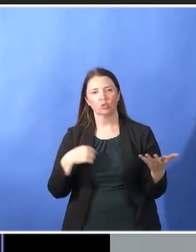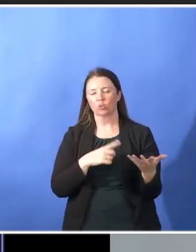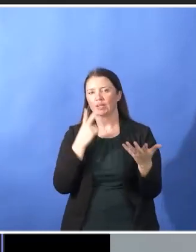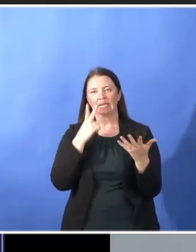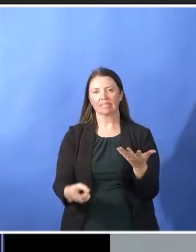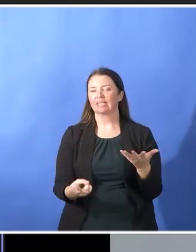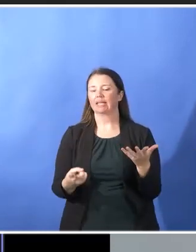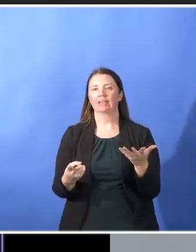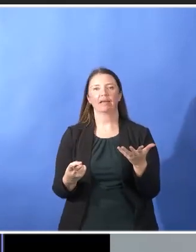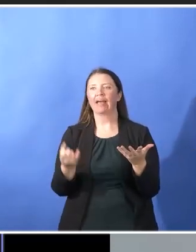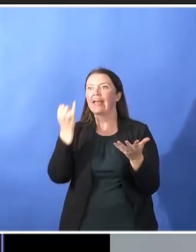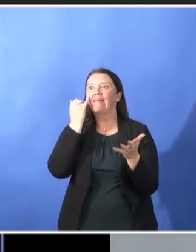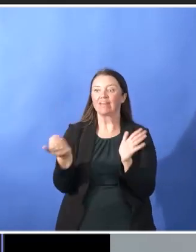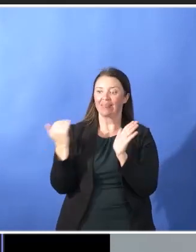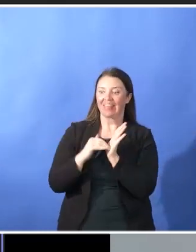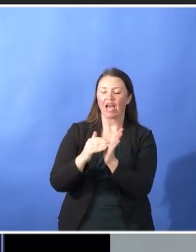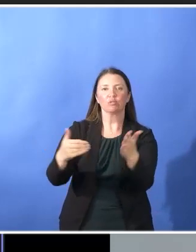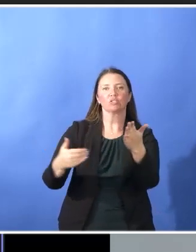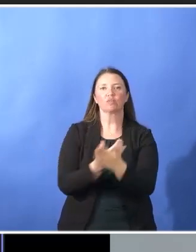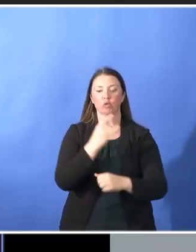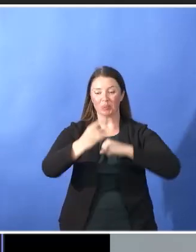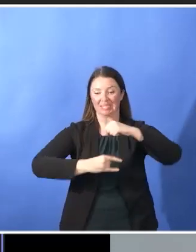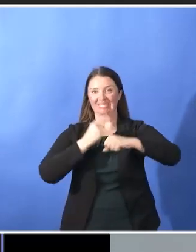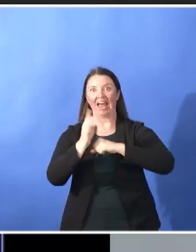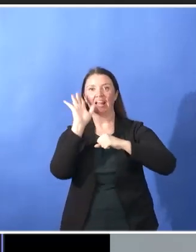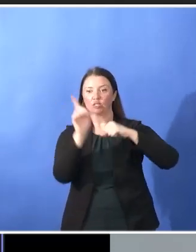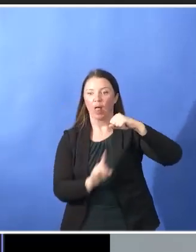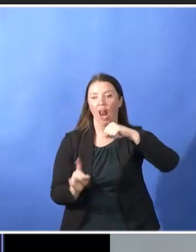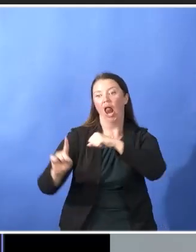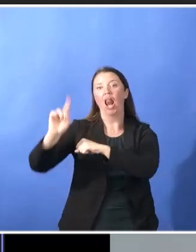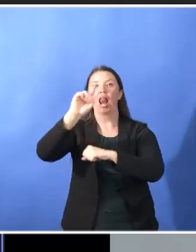REPLENISHED EVERY 5, 10, 15 YEARS.